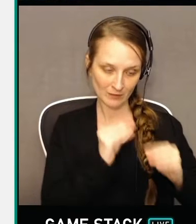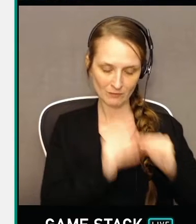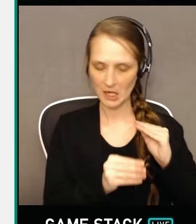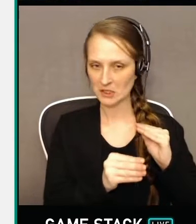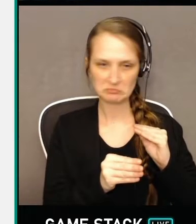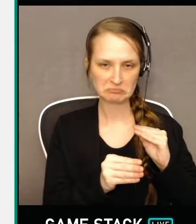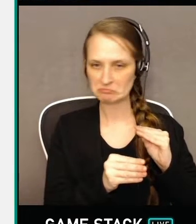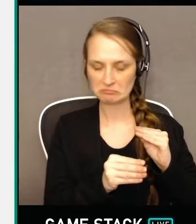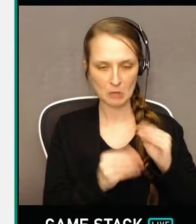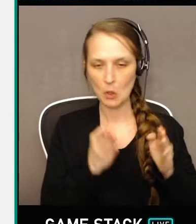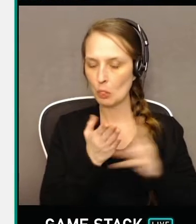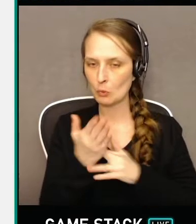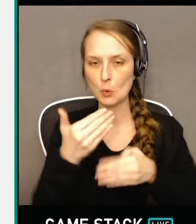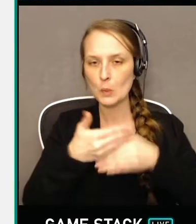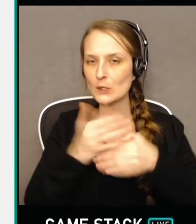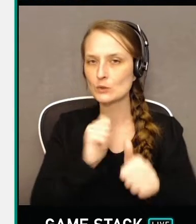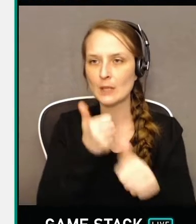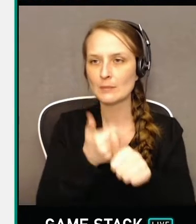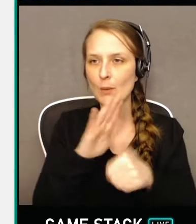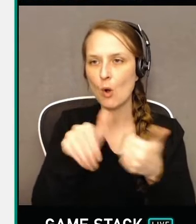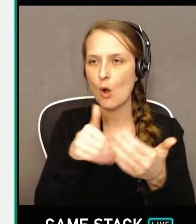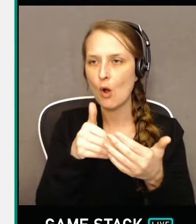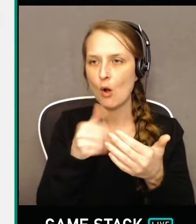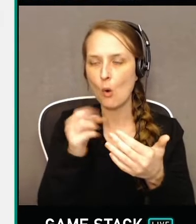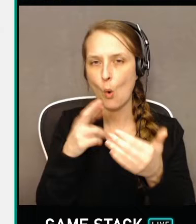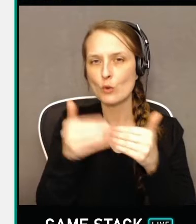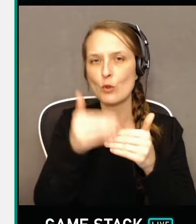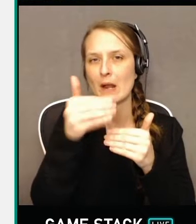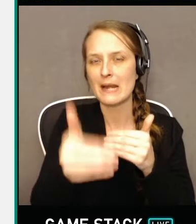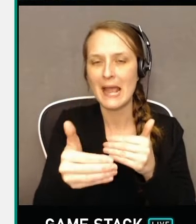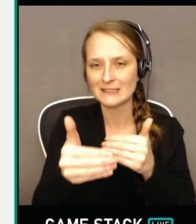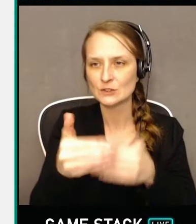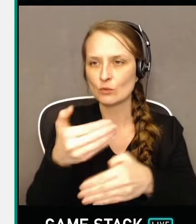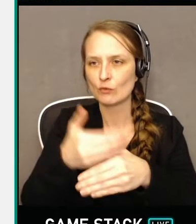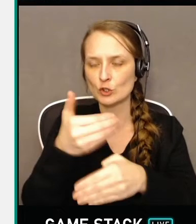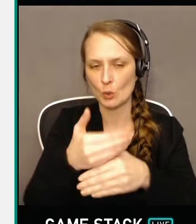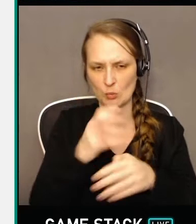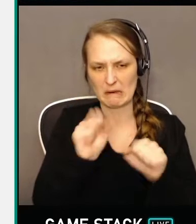OS through Windows updates or through the next major version of Windows.